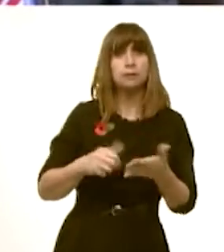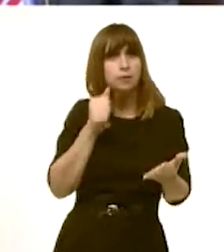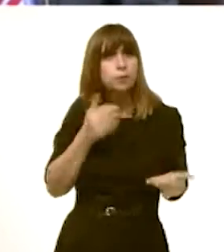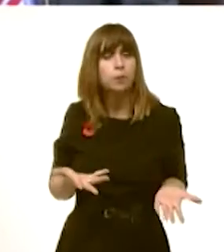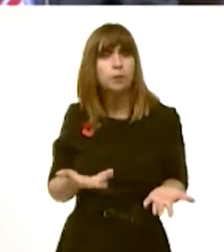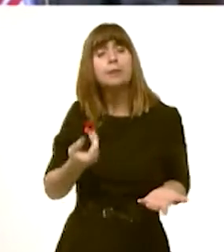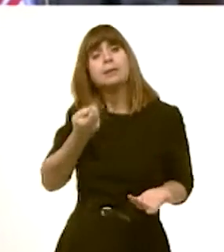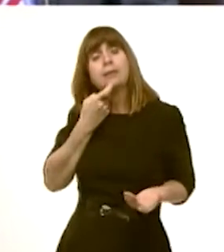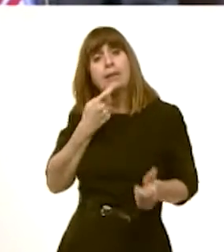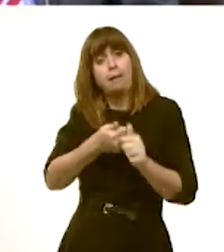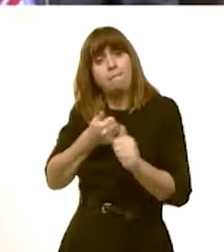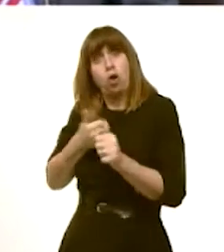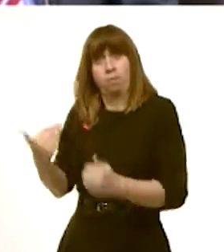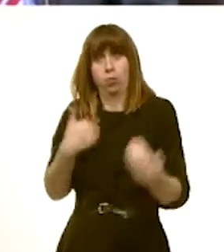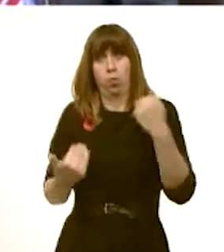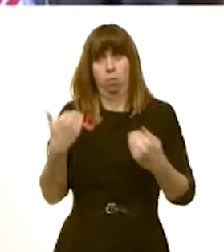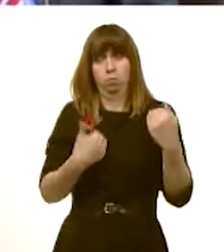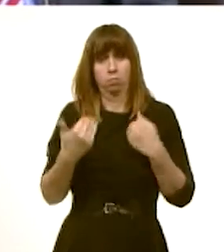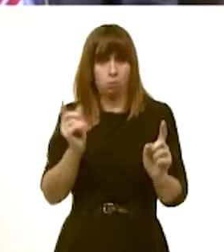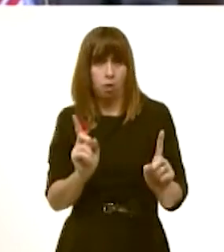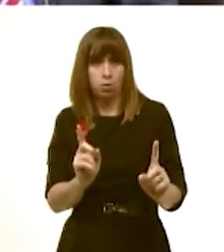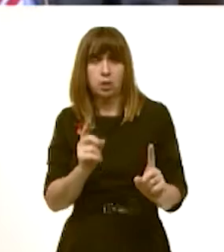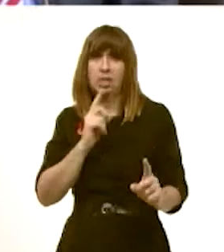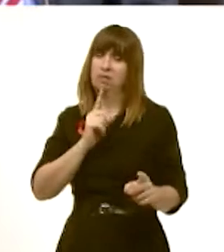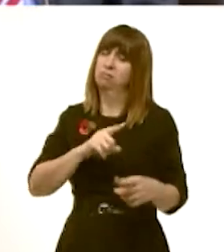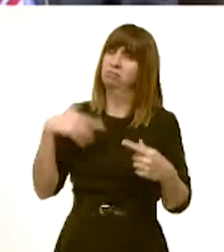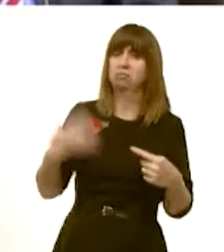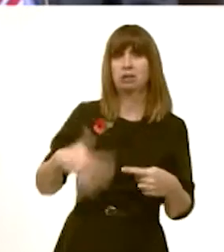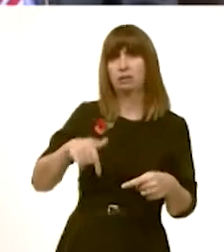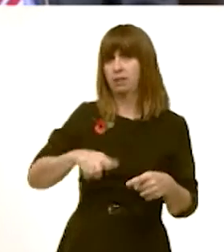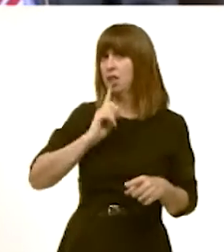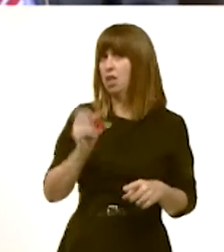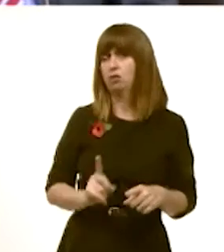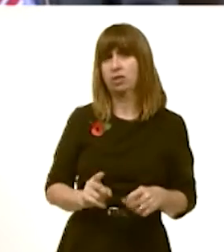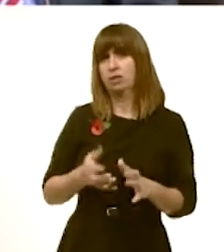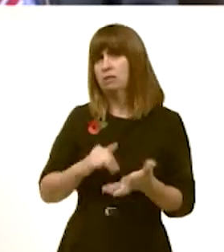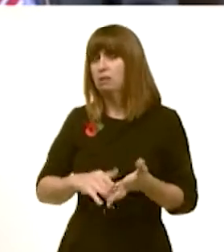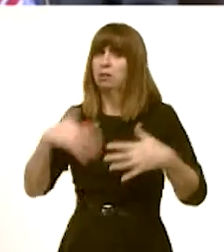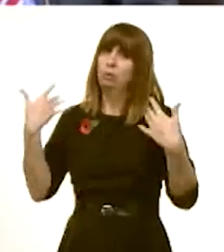producers themselves tell us thisóthat high energy costs in the UK are an immense problem in terms of competitiveness.